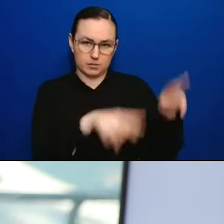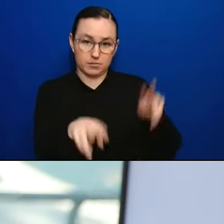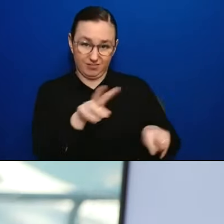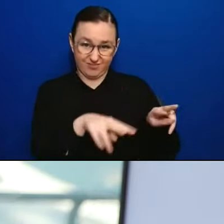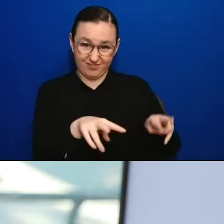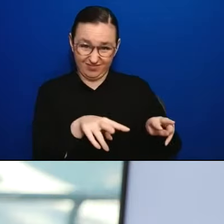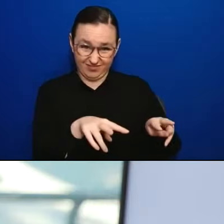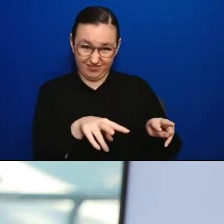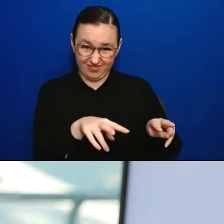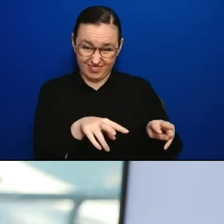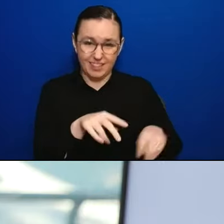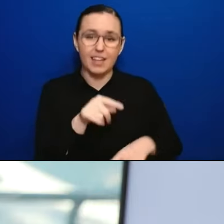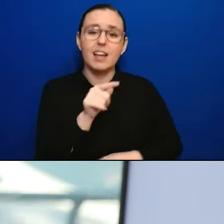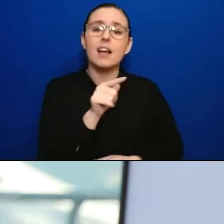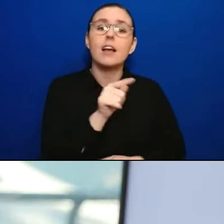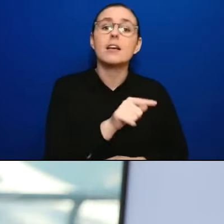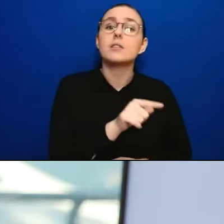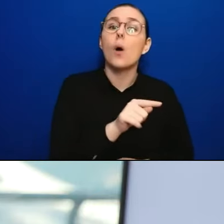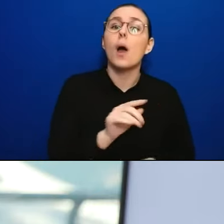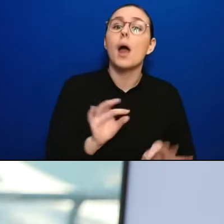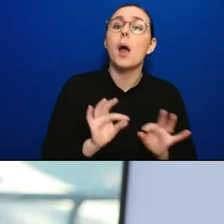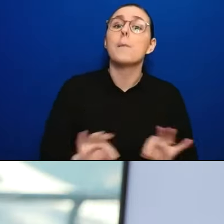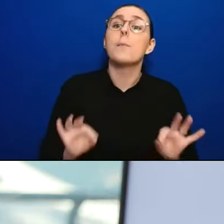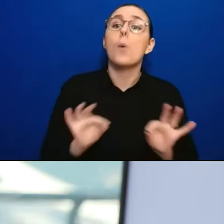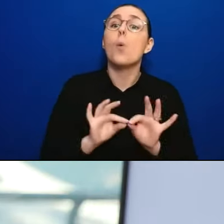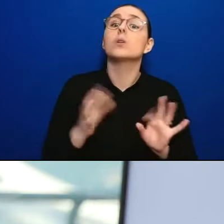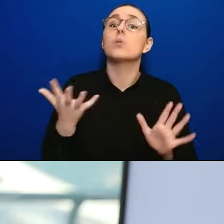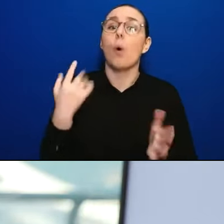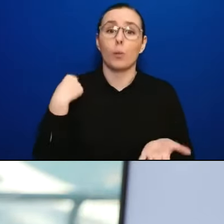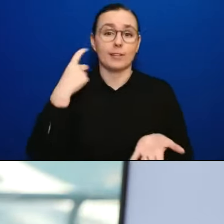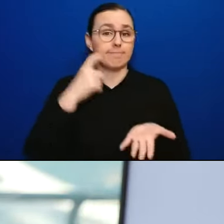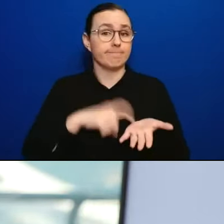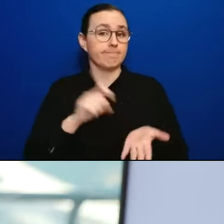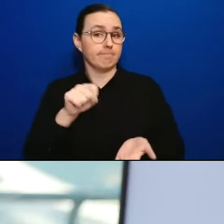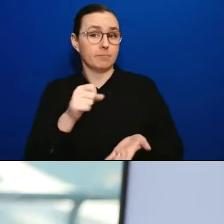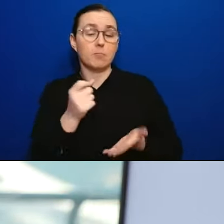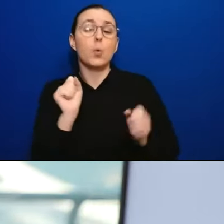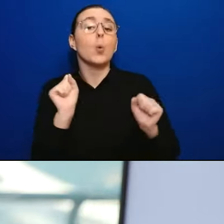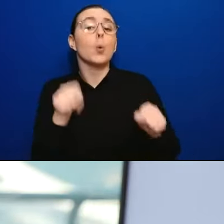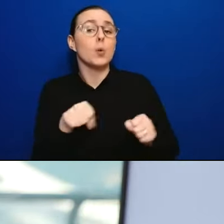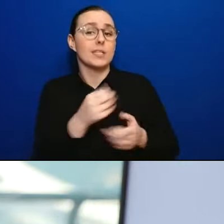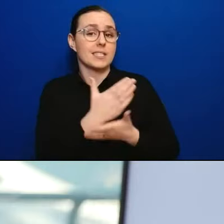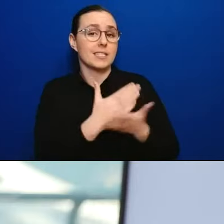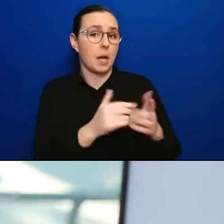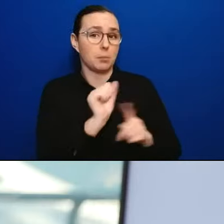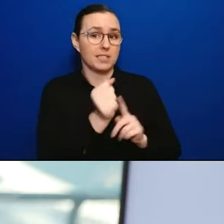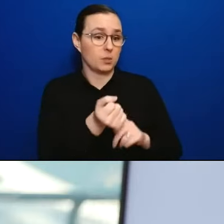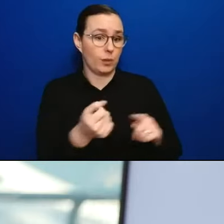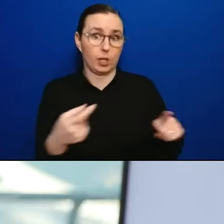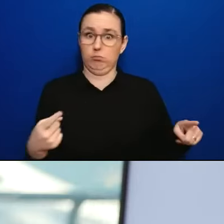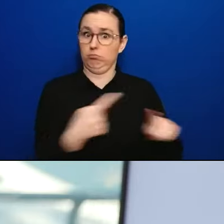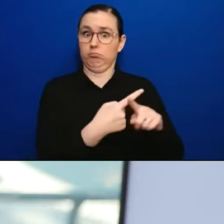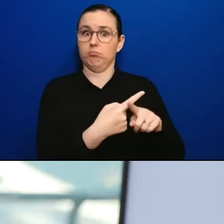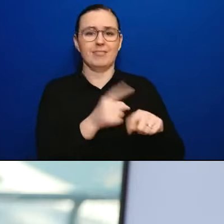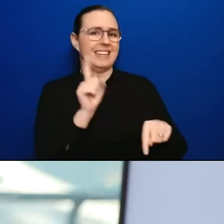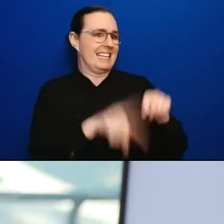risks and benefits. But this new antiviral combination has some very important what we call